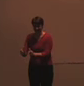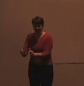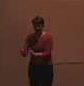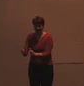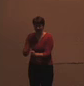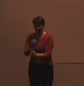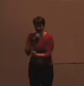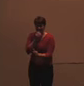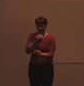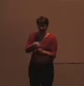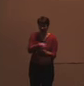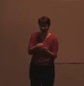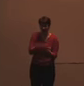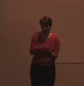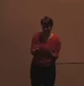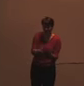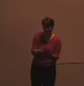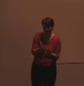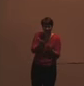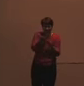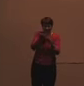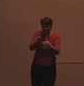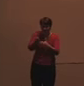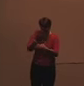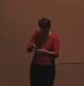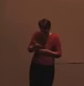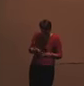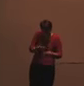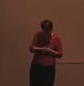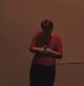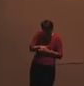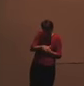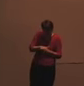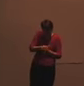but we divided each areas much more and more smaller.